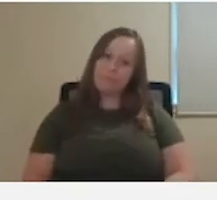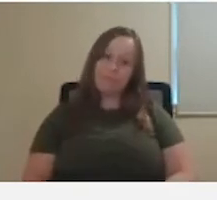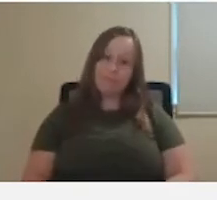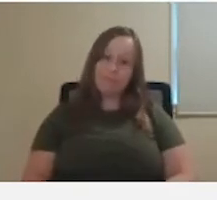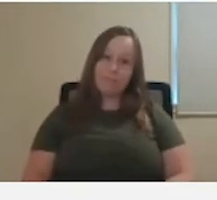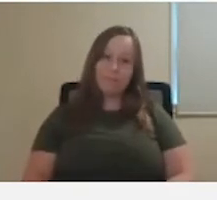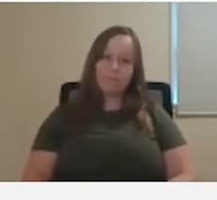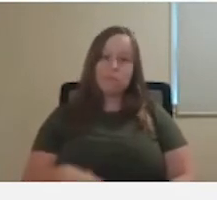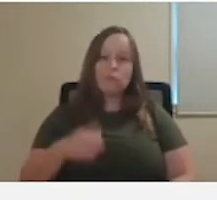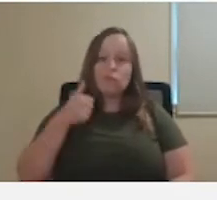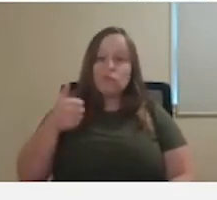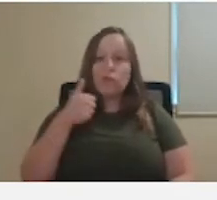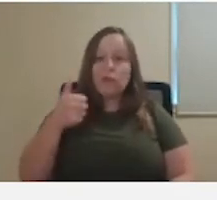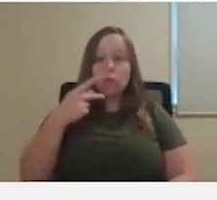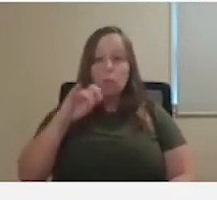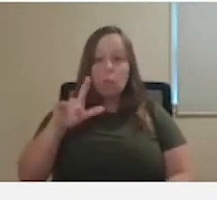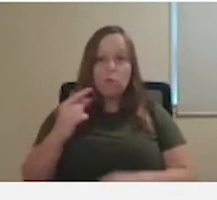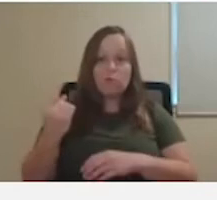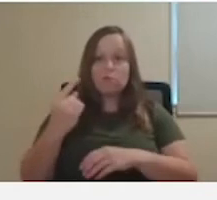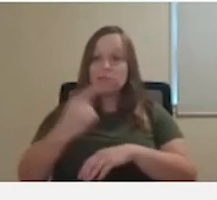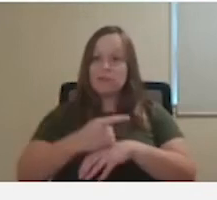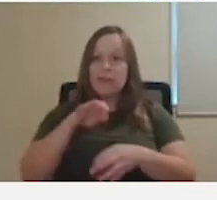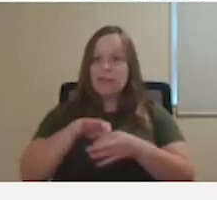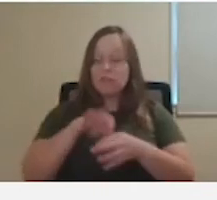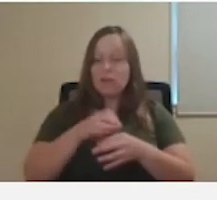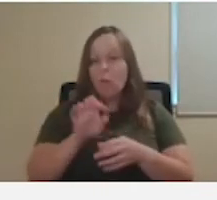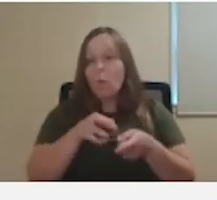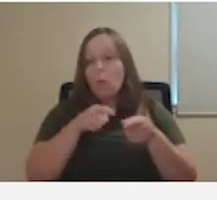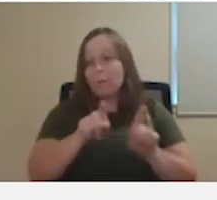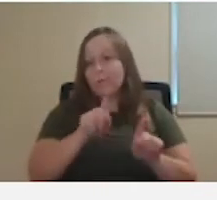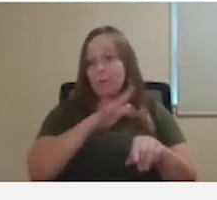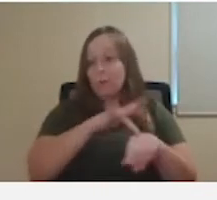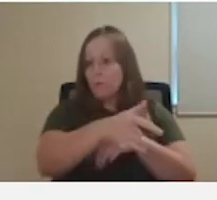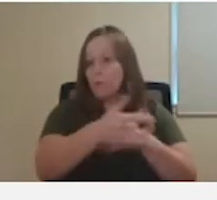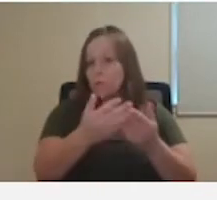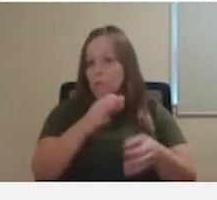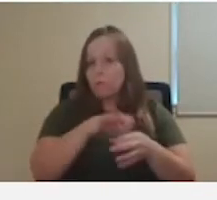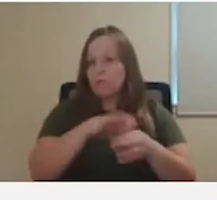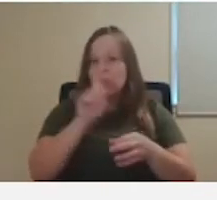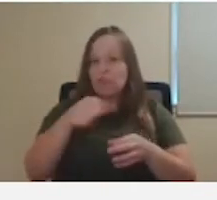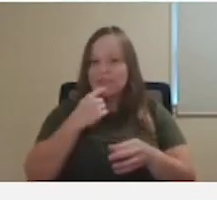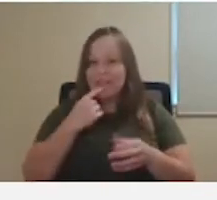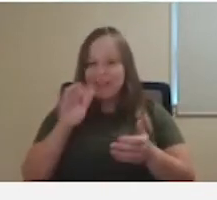Traveling to the polls on Election Day or during early voting is what the title should say--